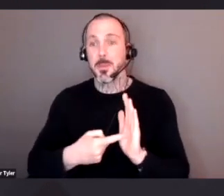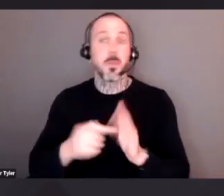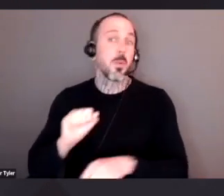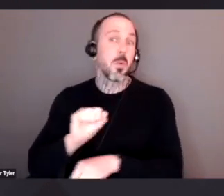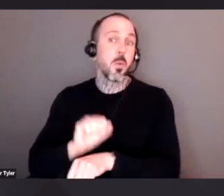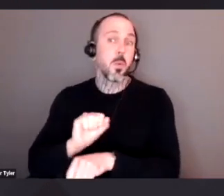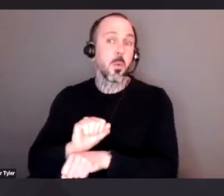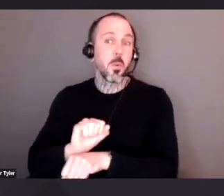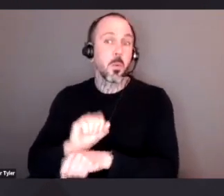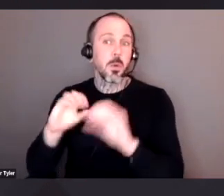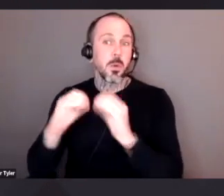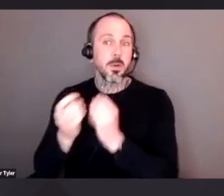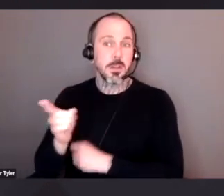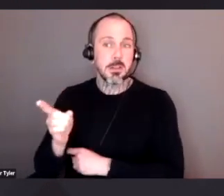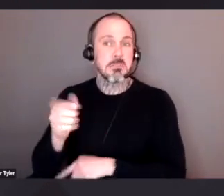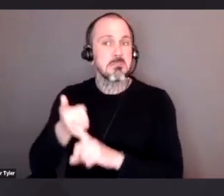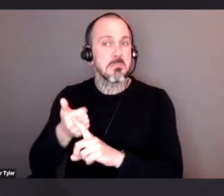and a decrease in workplace incidents.